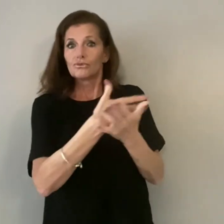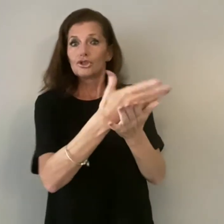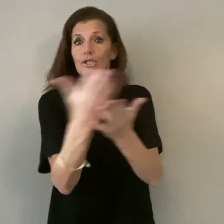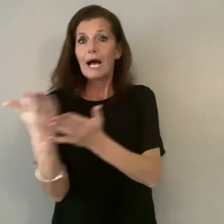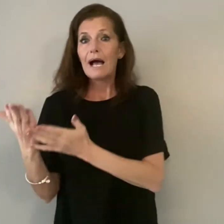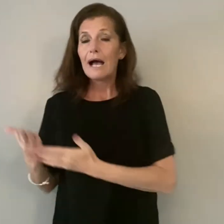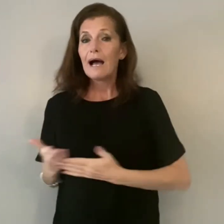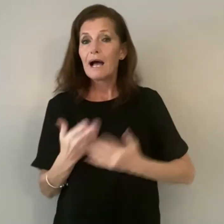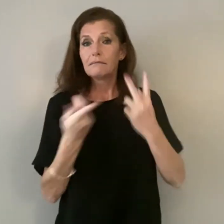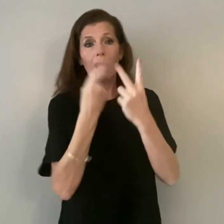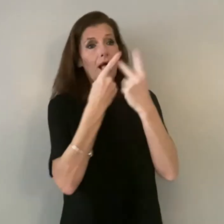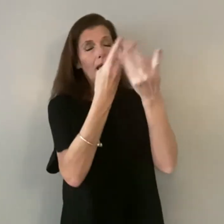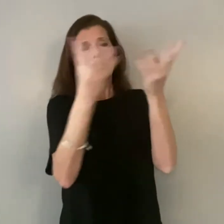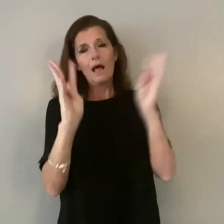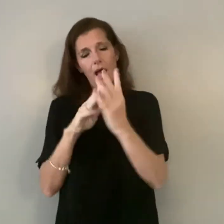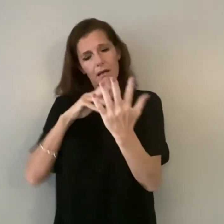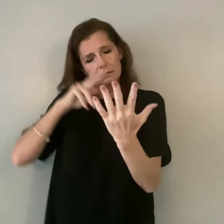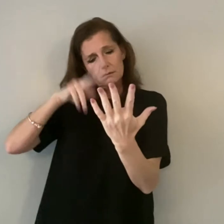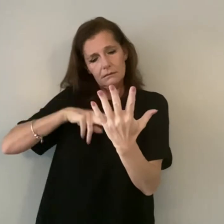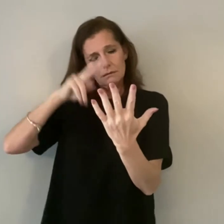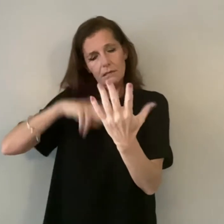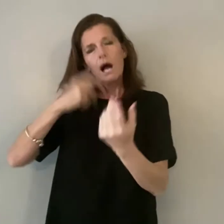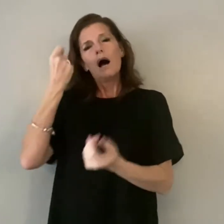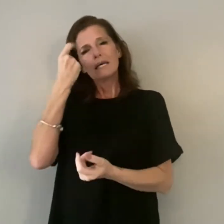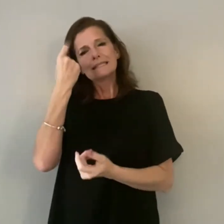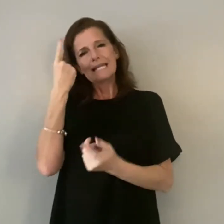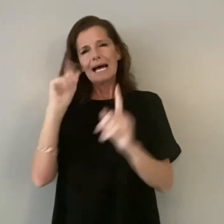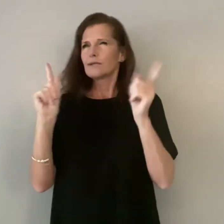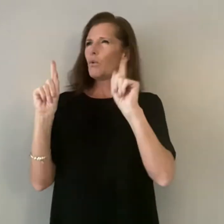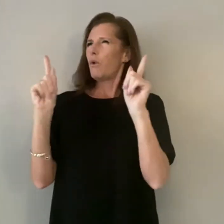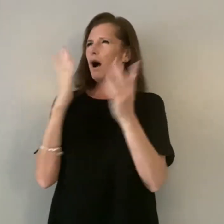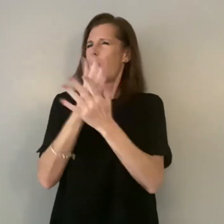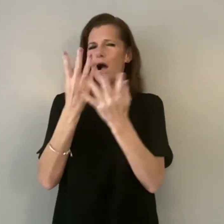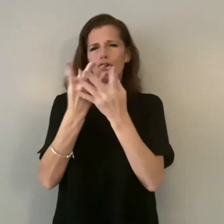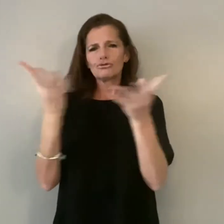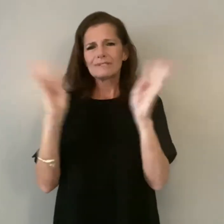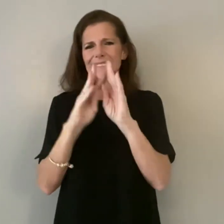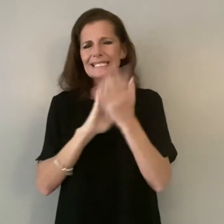possibly share this wider can have a good grasp of what it means to be a trustee.